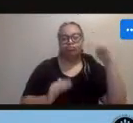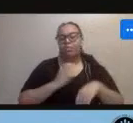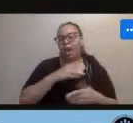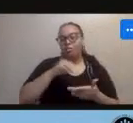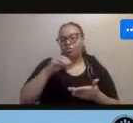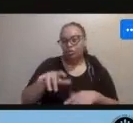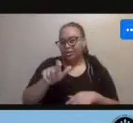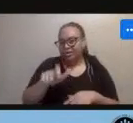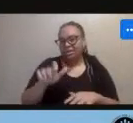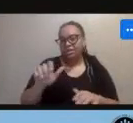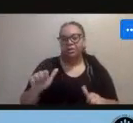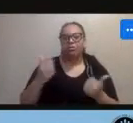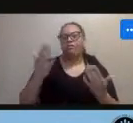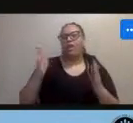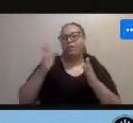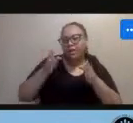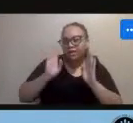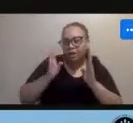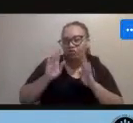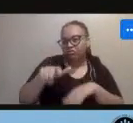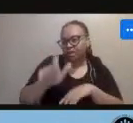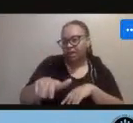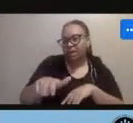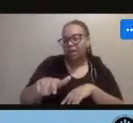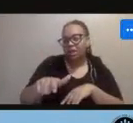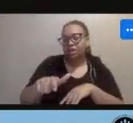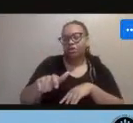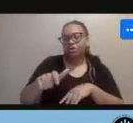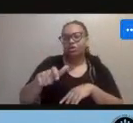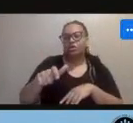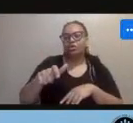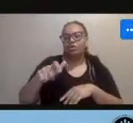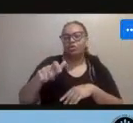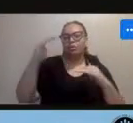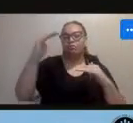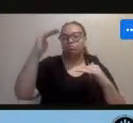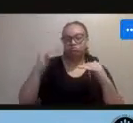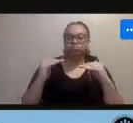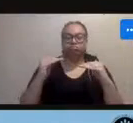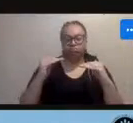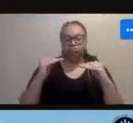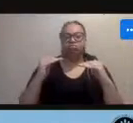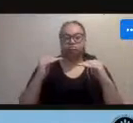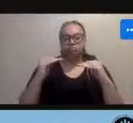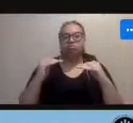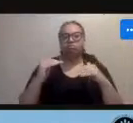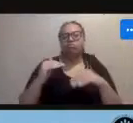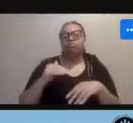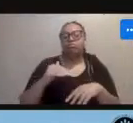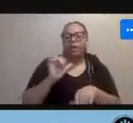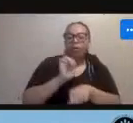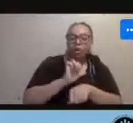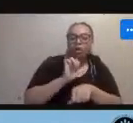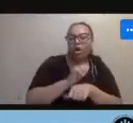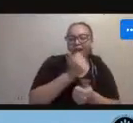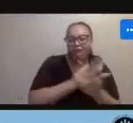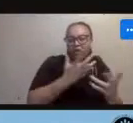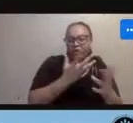THERE'S A BIG GAP AND I THINK